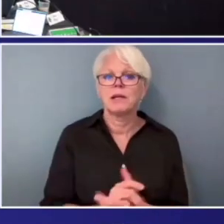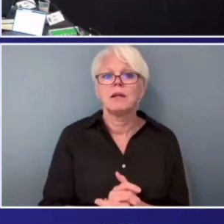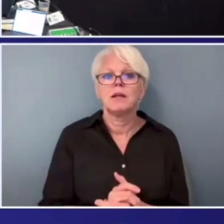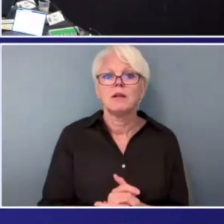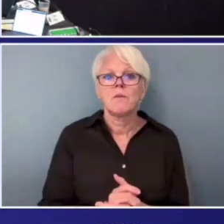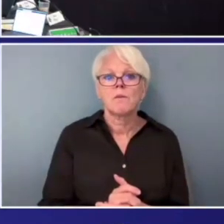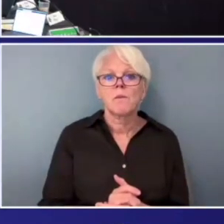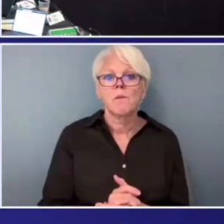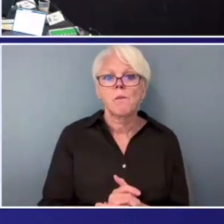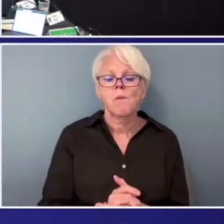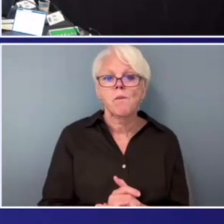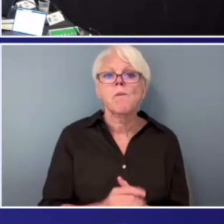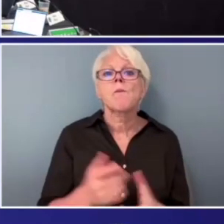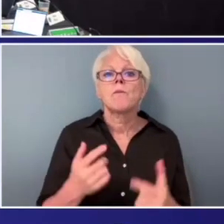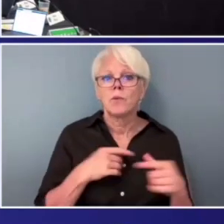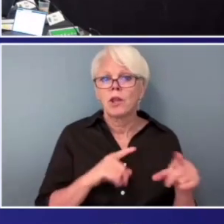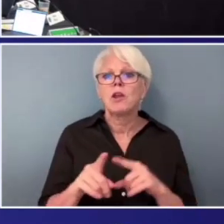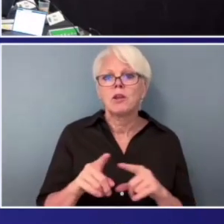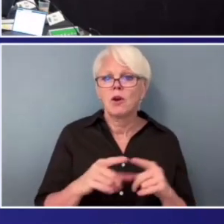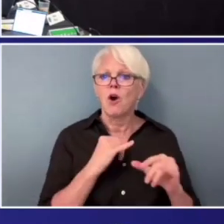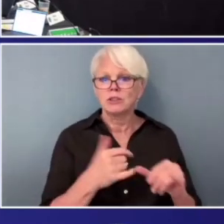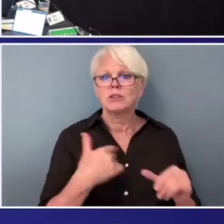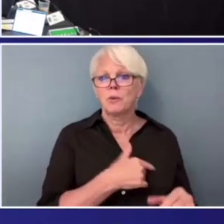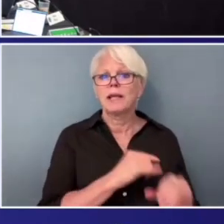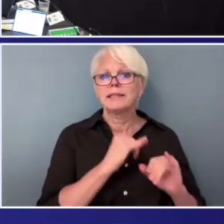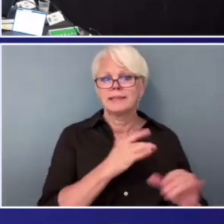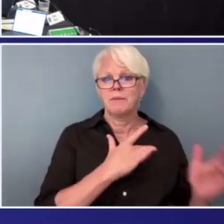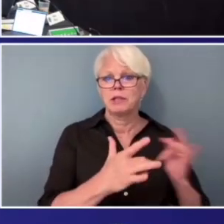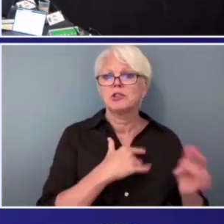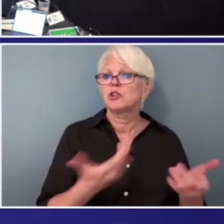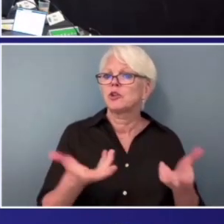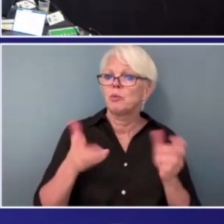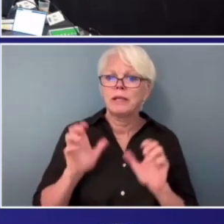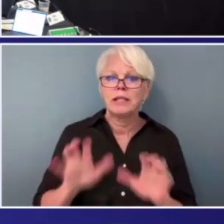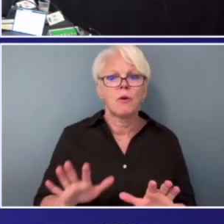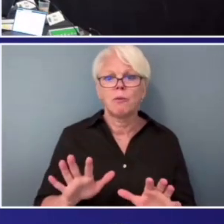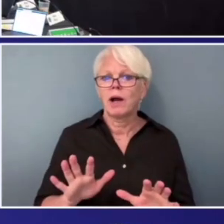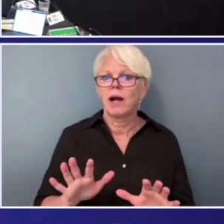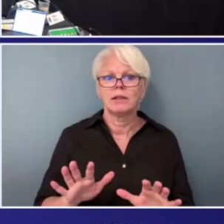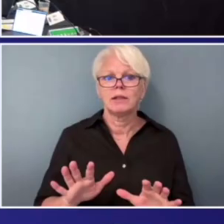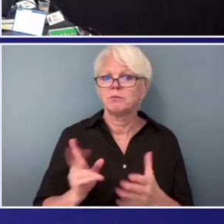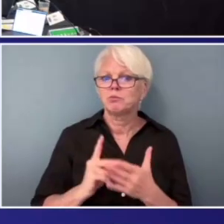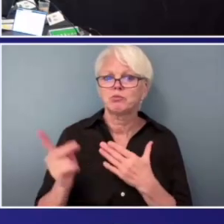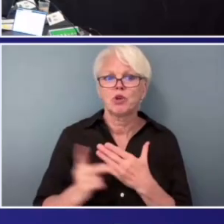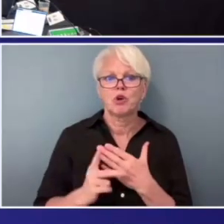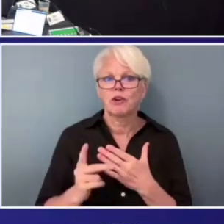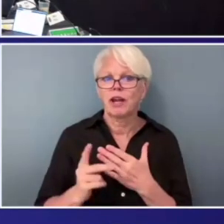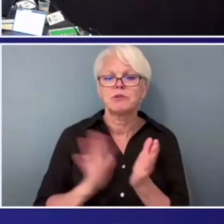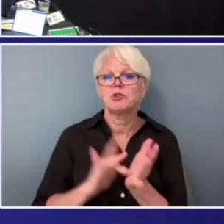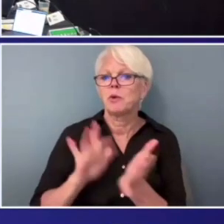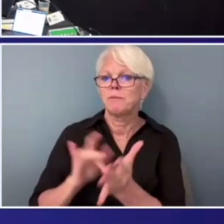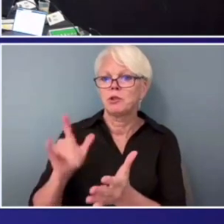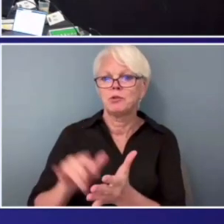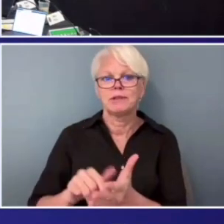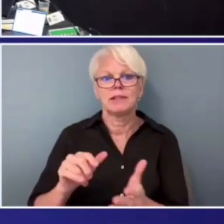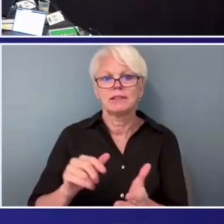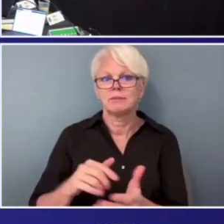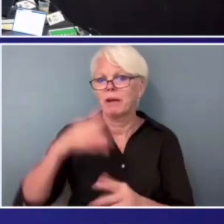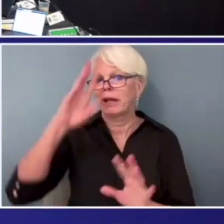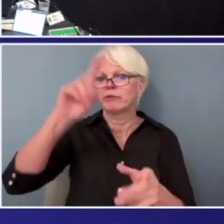we also had the same concern of we don't want, you know, programs to abuse this by creating graduate and professional programs